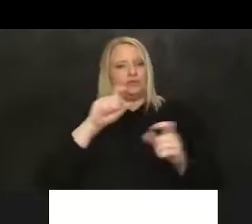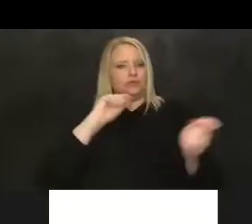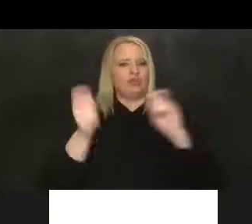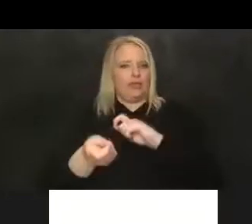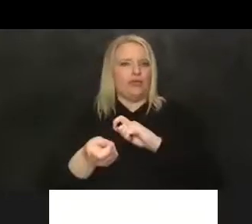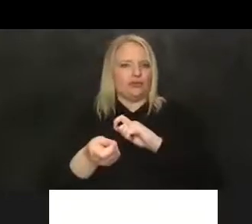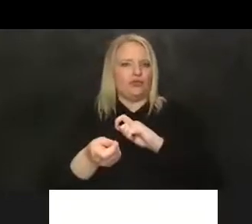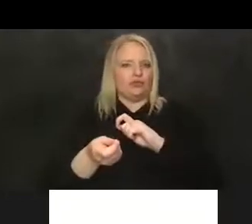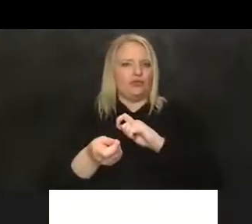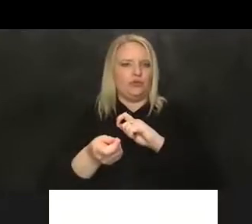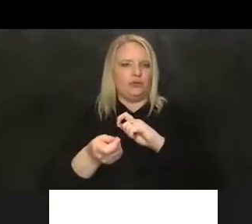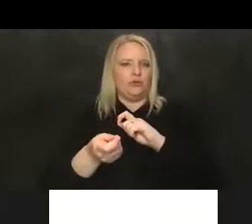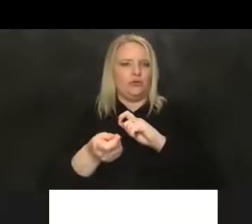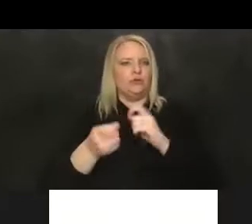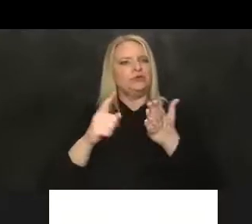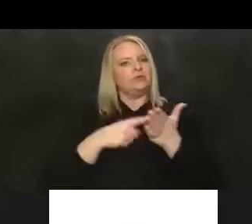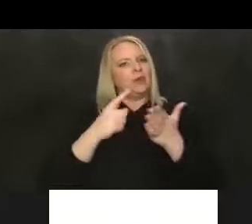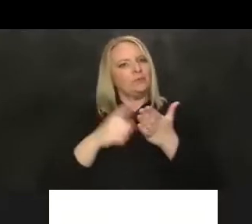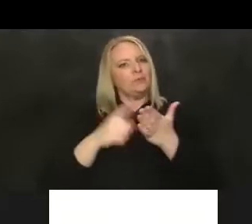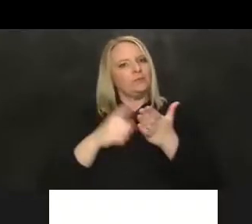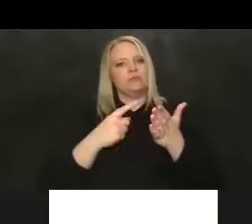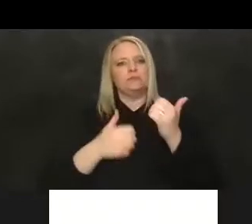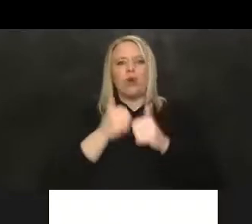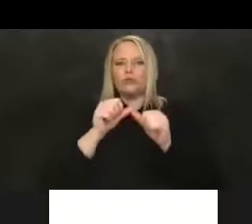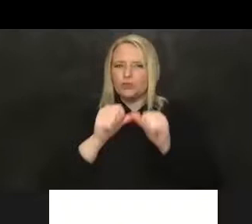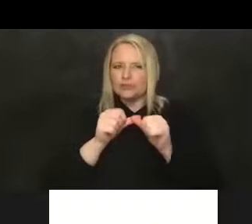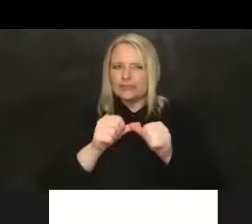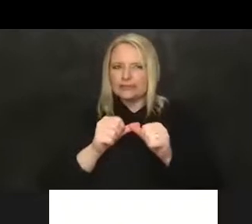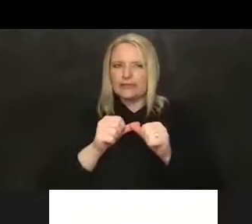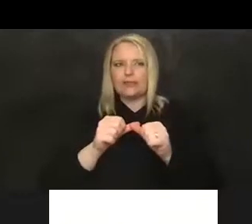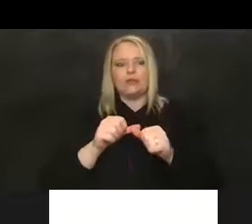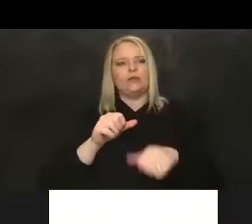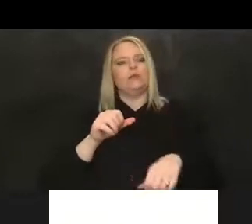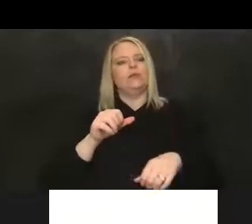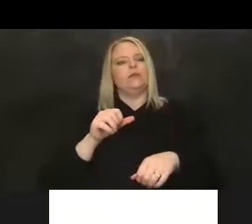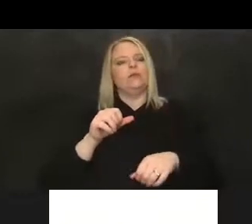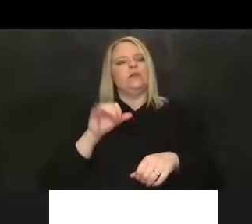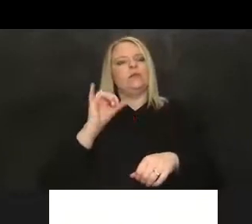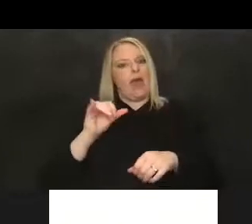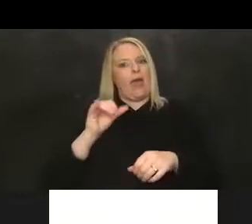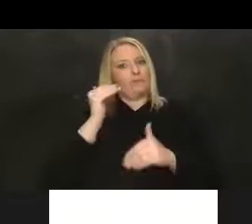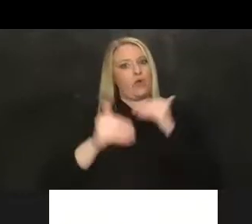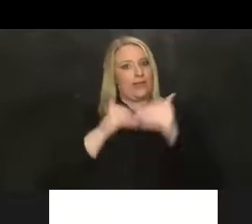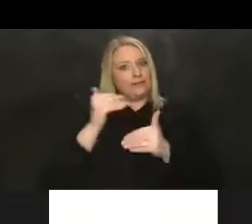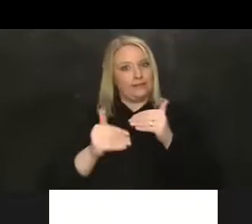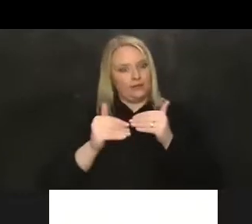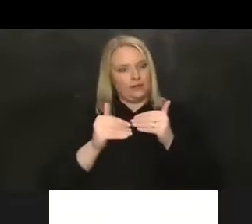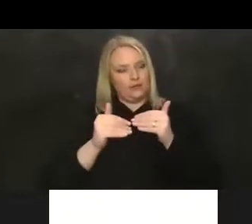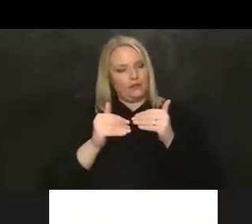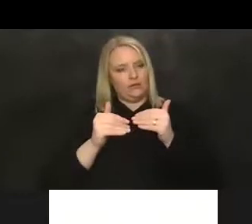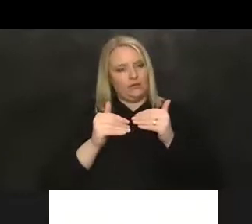I think are sometimes most persistent, and in the process of learning, of watching how friends and